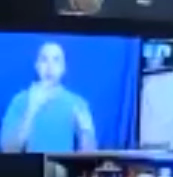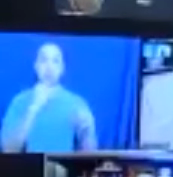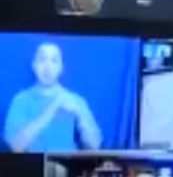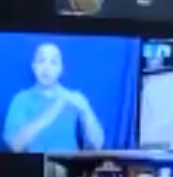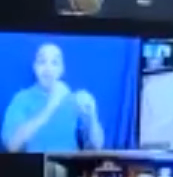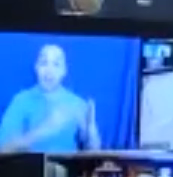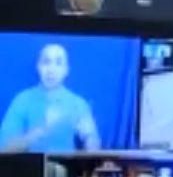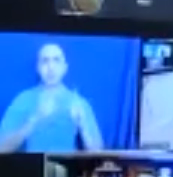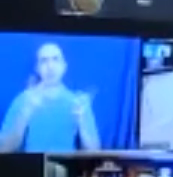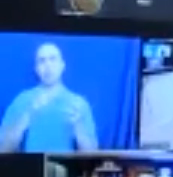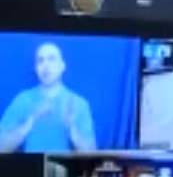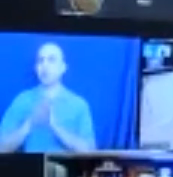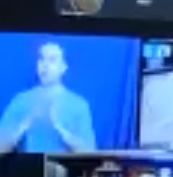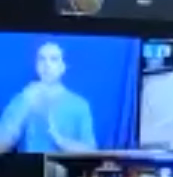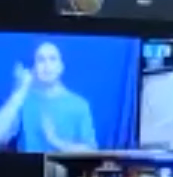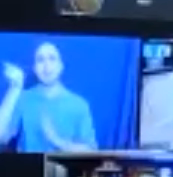THAT'S REALLY THE MOST IMPORTANT PART FELICIA: